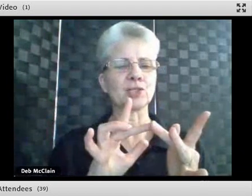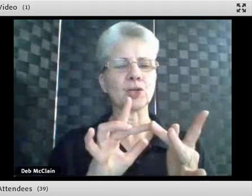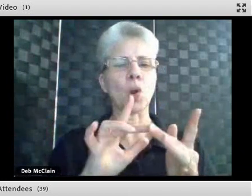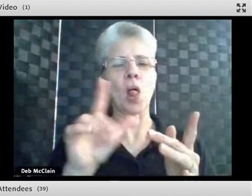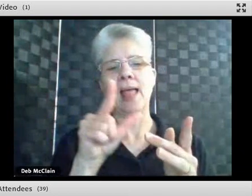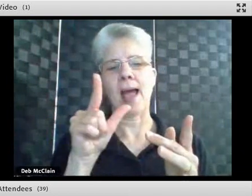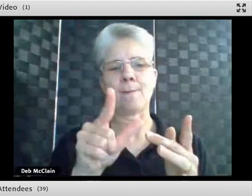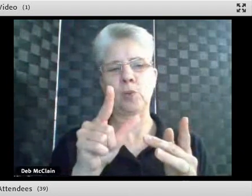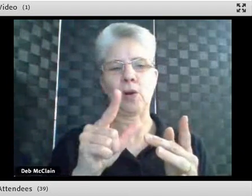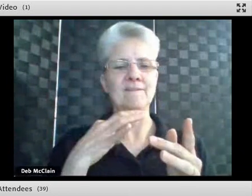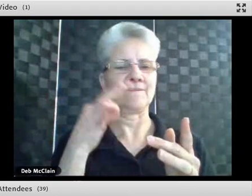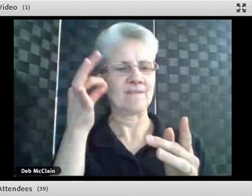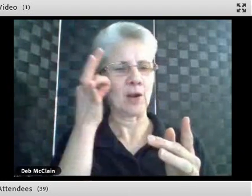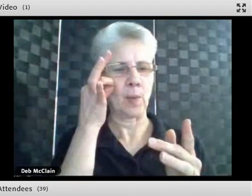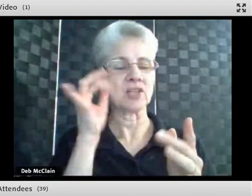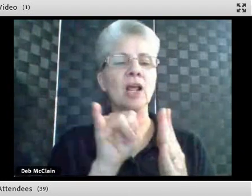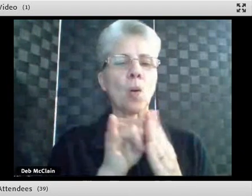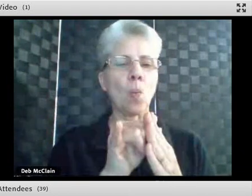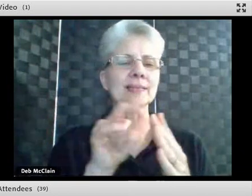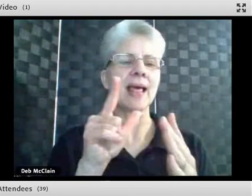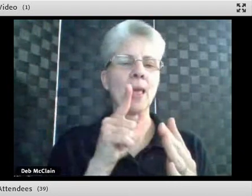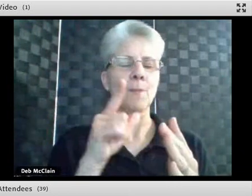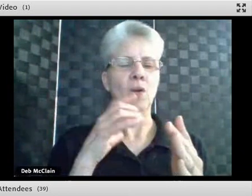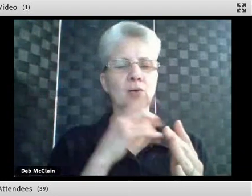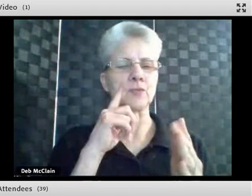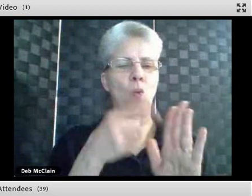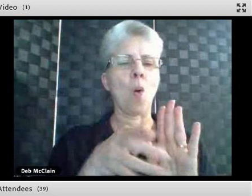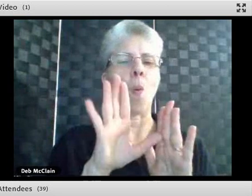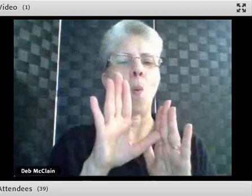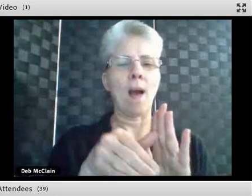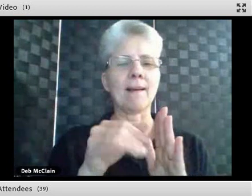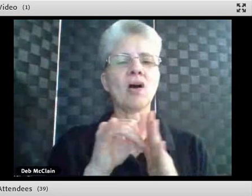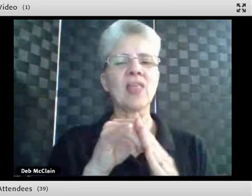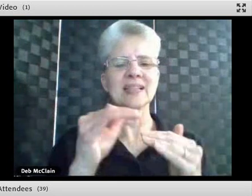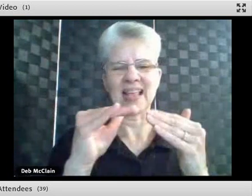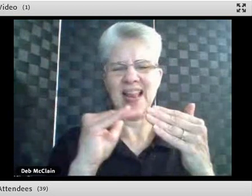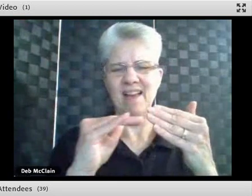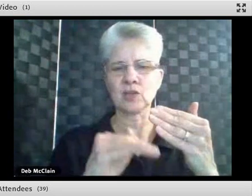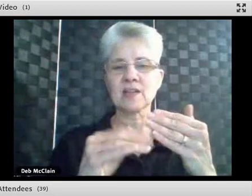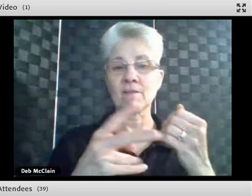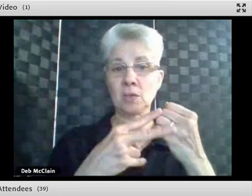It was at Library of Congress for a while. This is the levels of preservation that I mentioned.